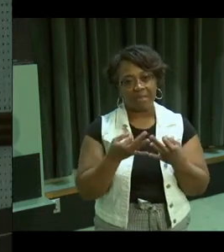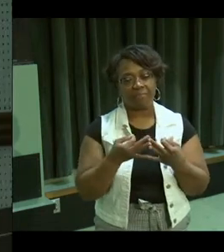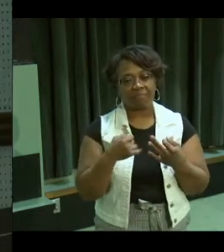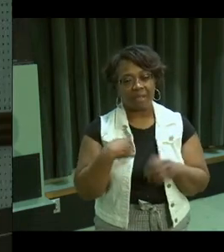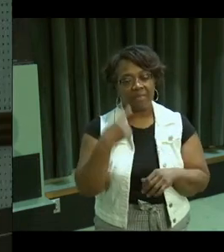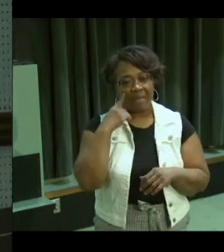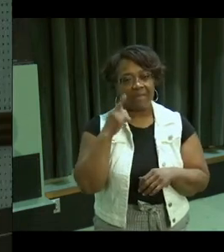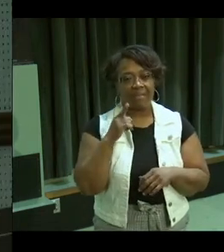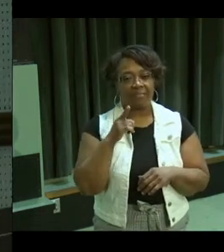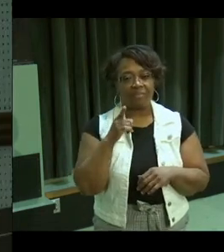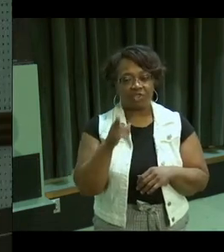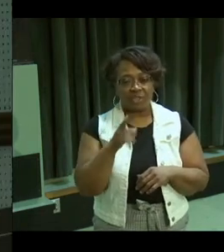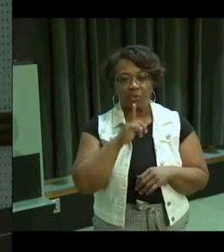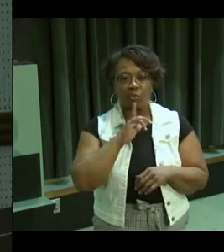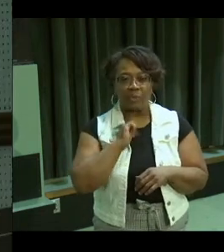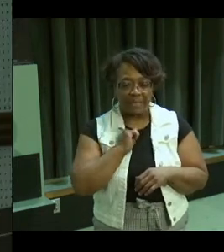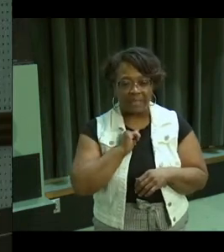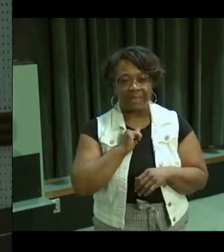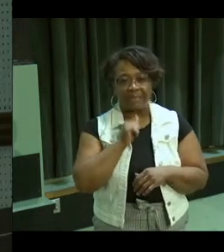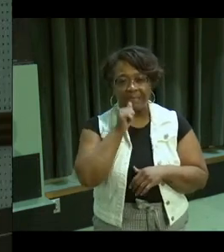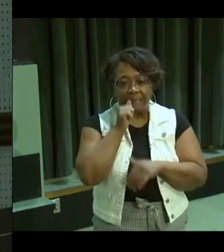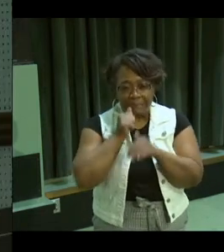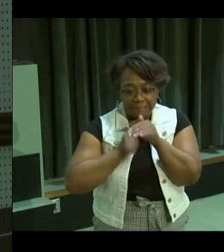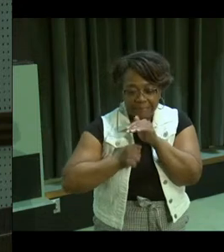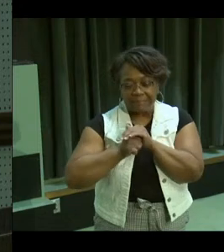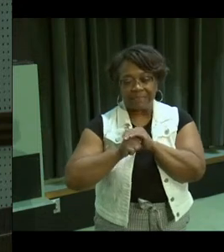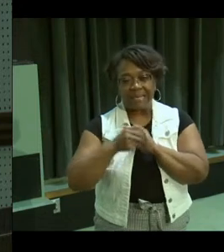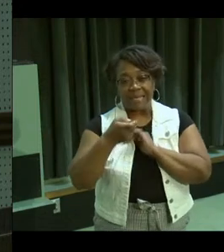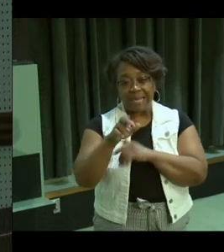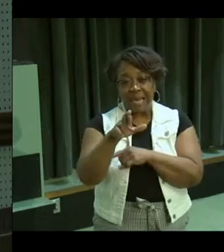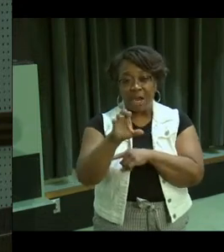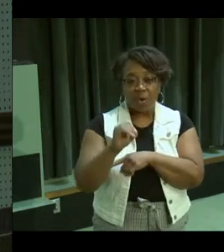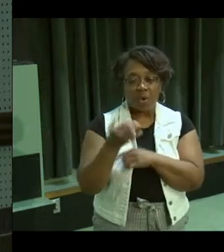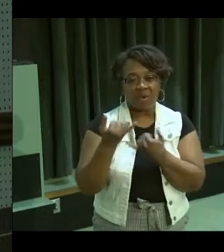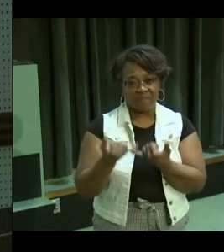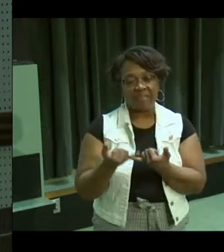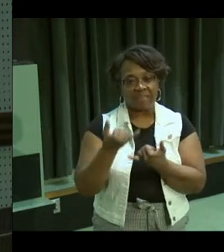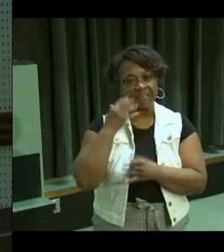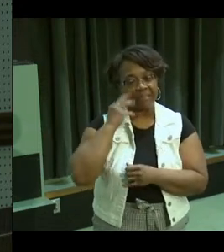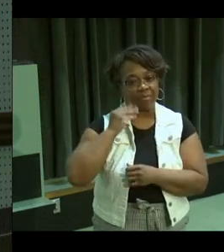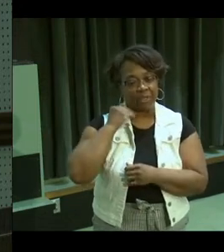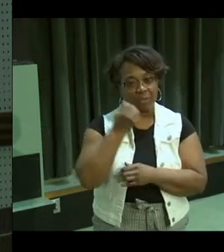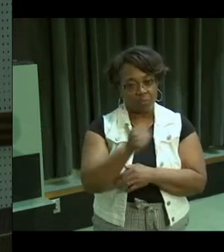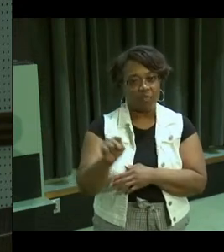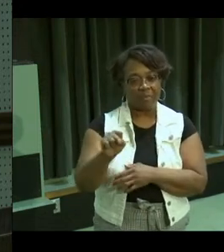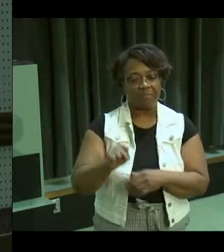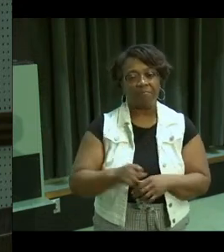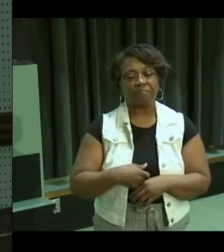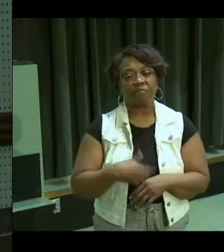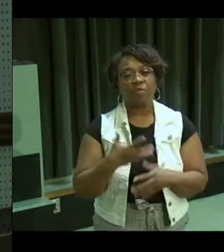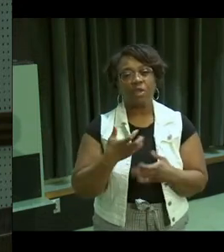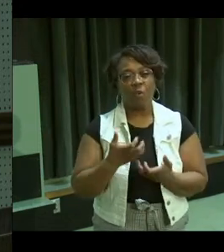in our family. And I think she's definitely the unsung hero of